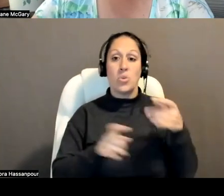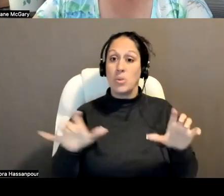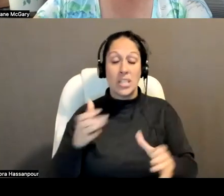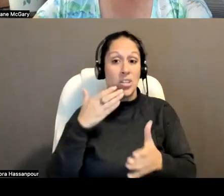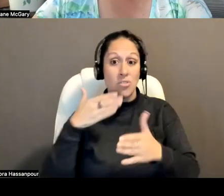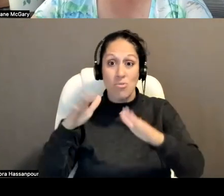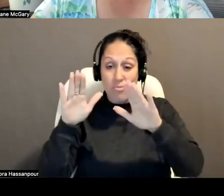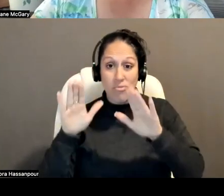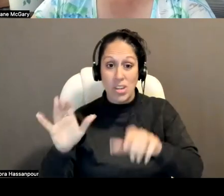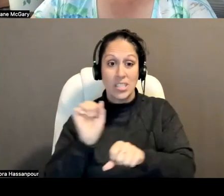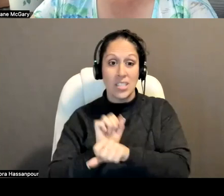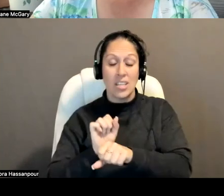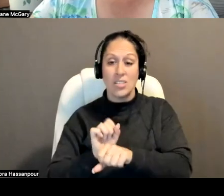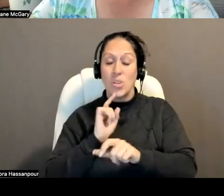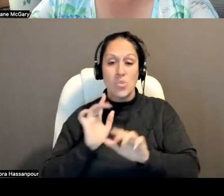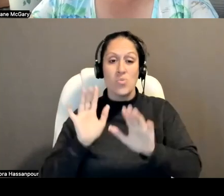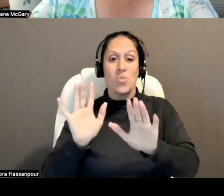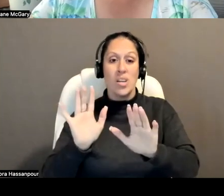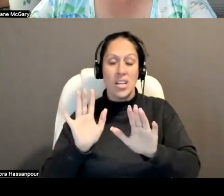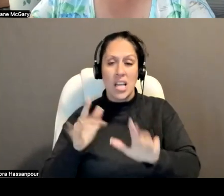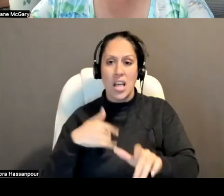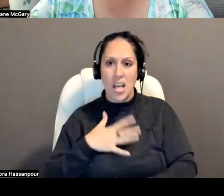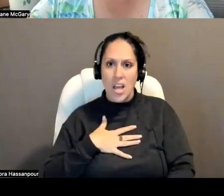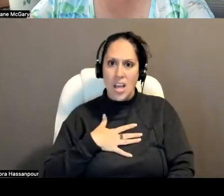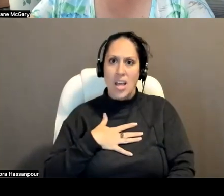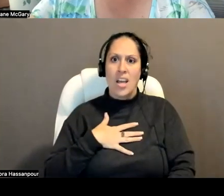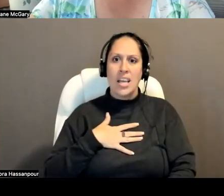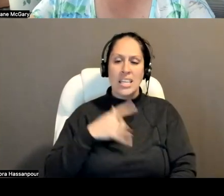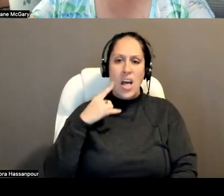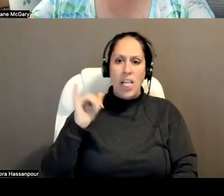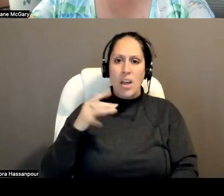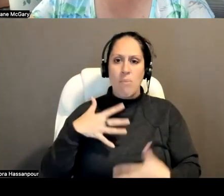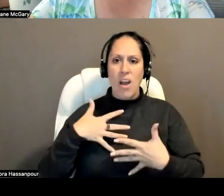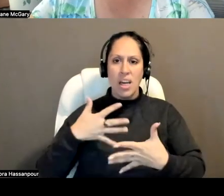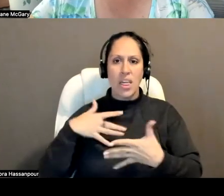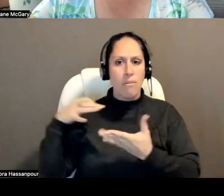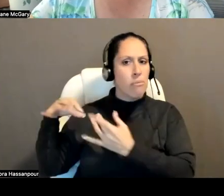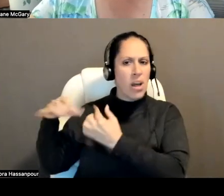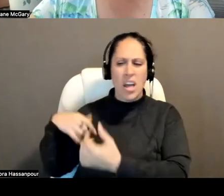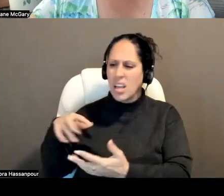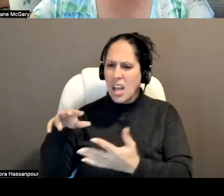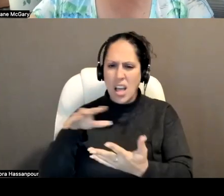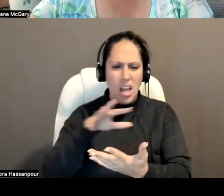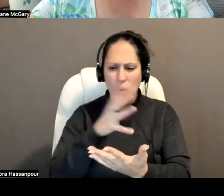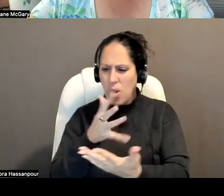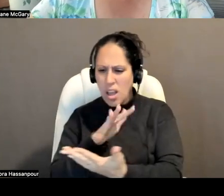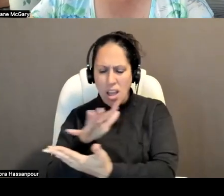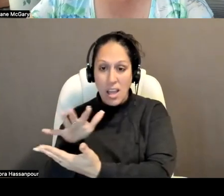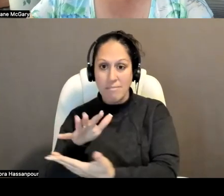That was wonderful! Thank you. So, so breathy a flute sound, that I kept looking for the flute. I didn't know where it was coming from! Of course it was the cello.